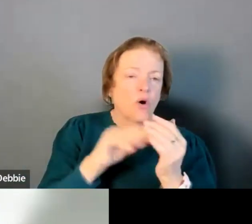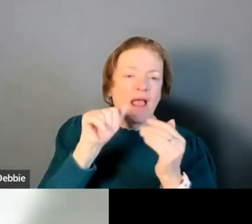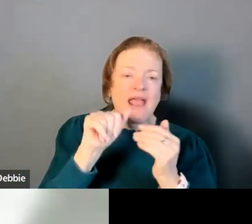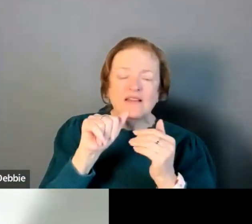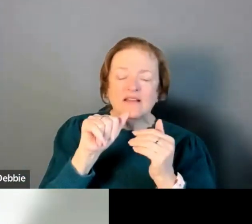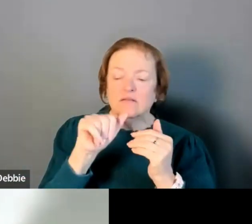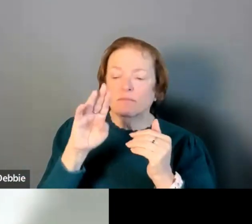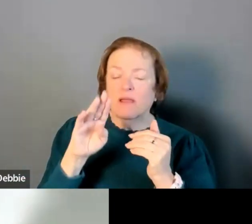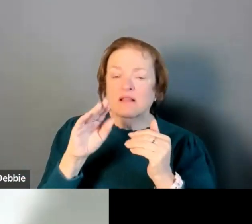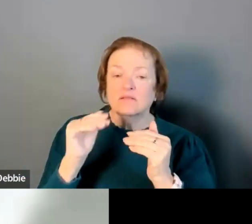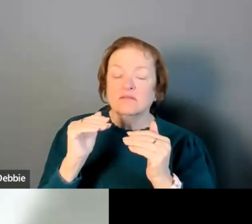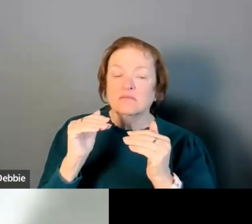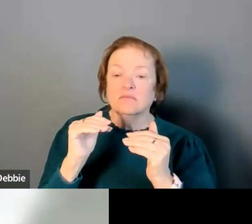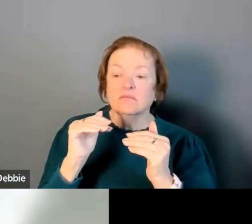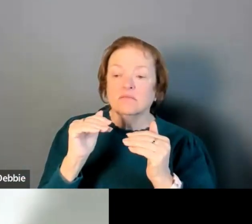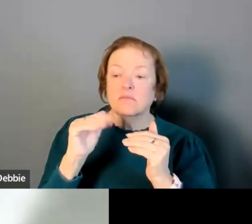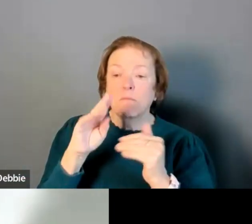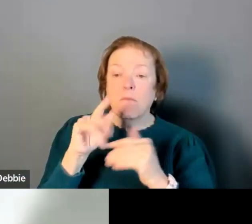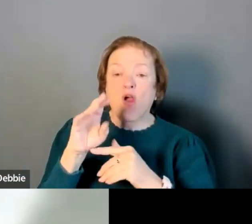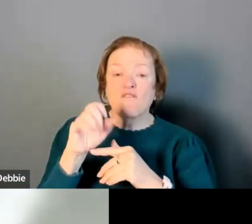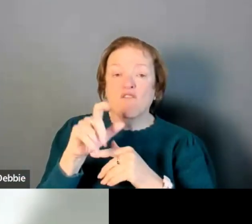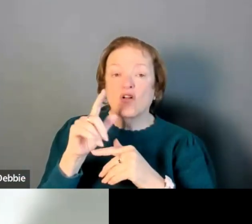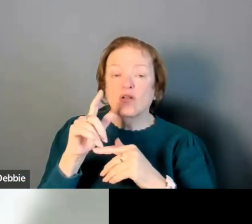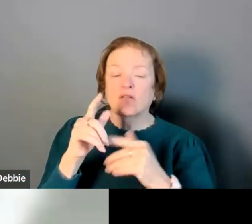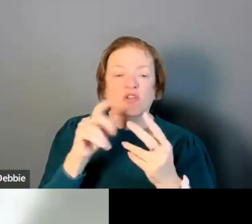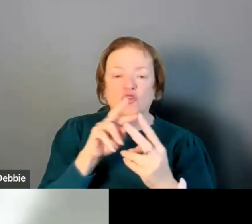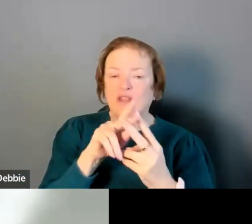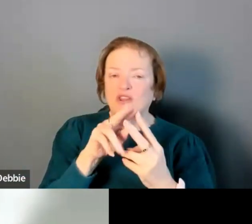Advanced Bionics Marvel, you can use these for.